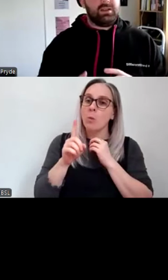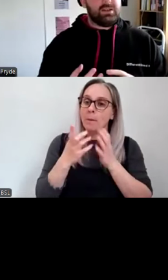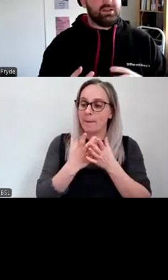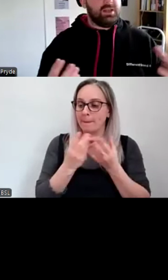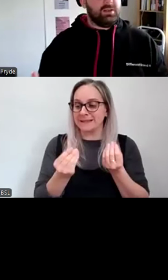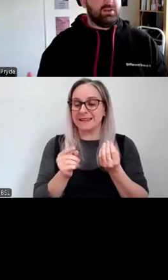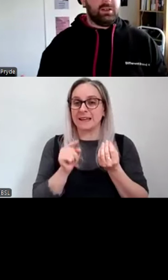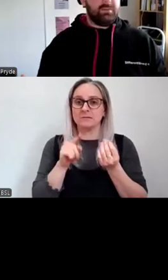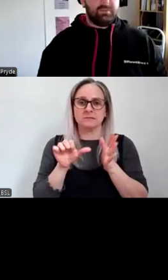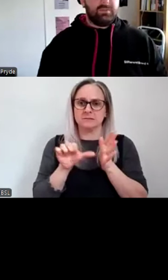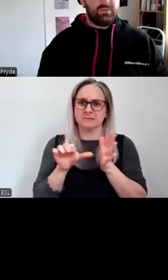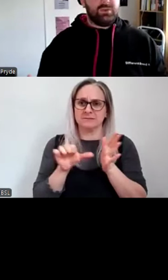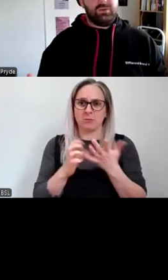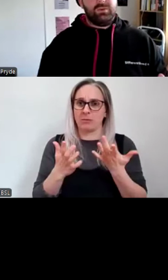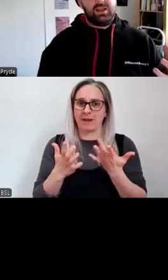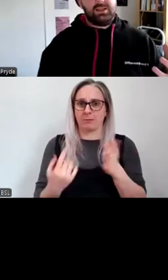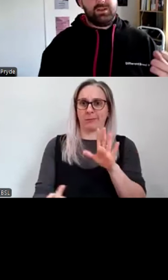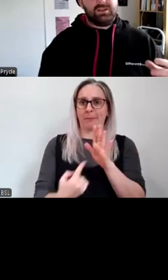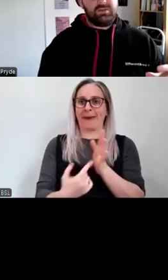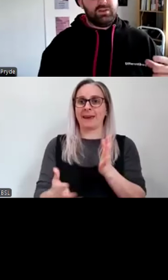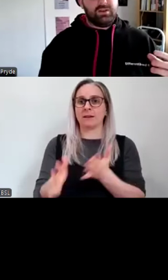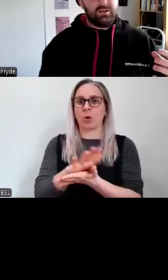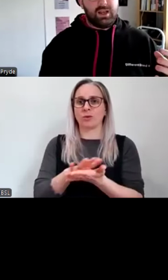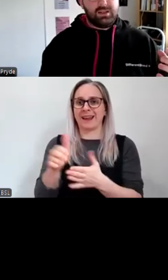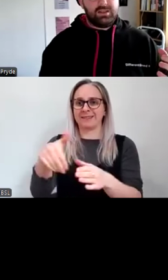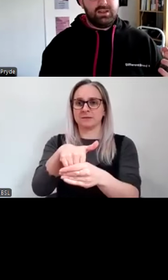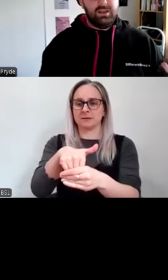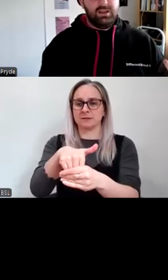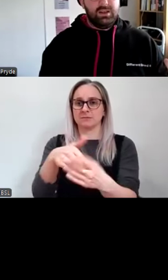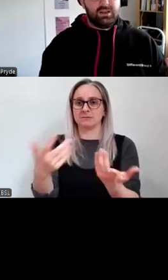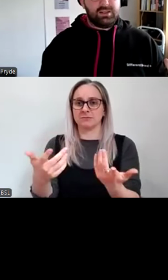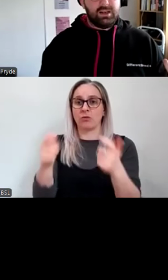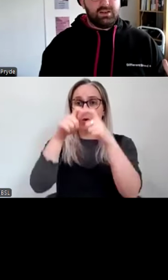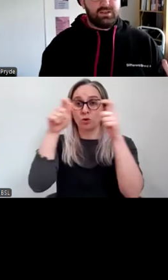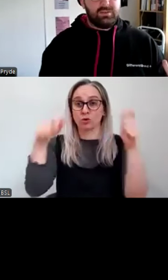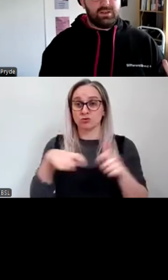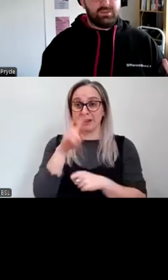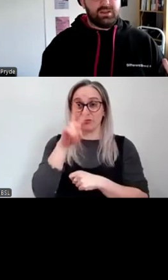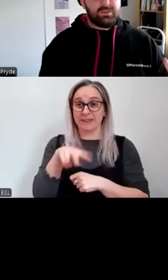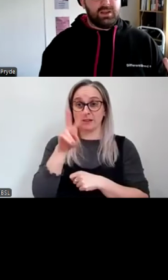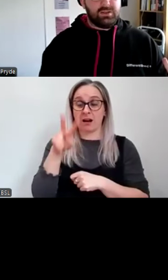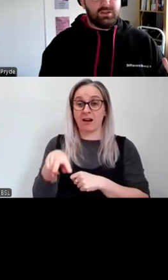that there isn't a main content. As far as a screen reader is concerned, when it comes to this page,